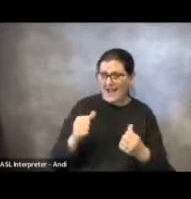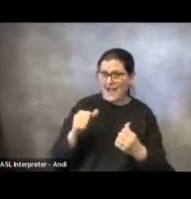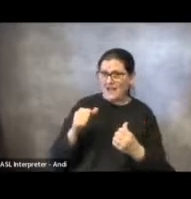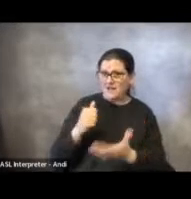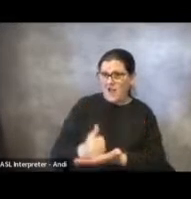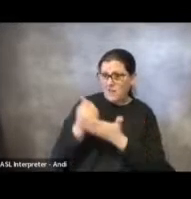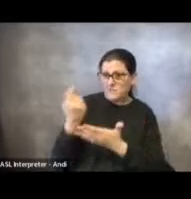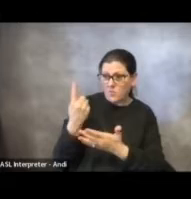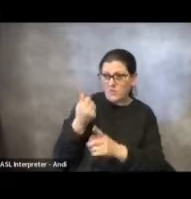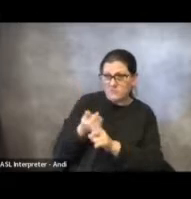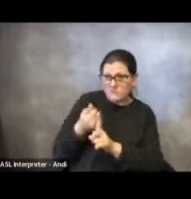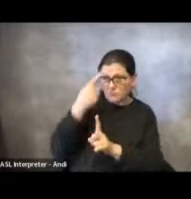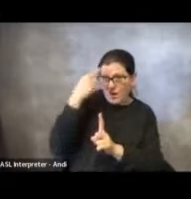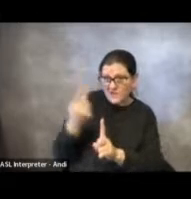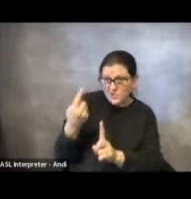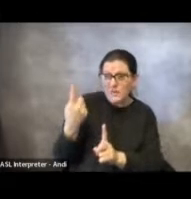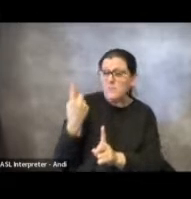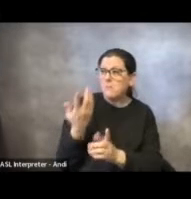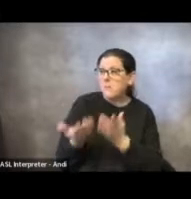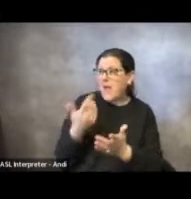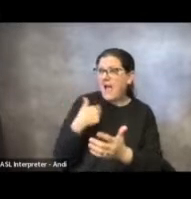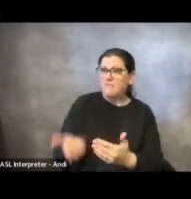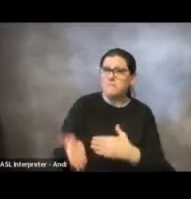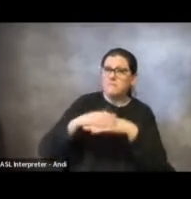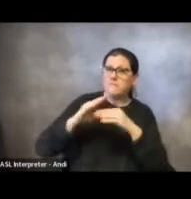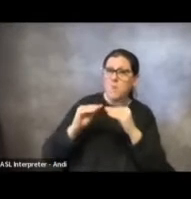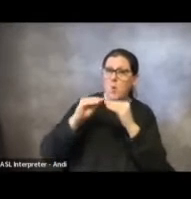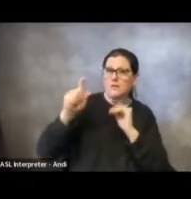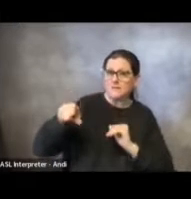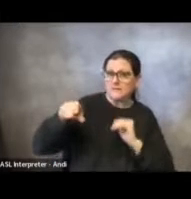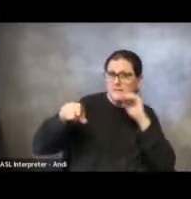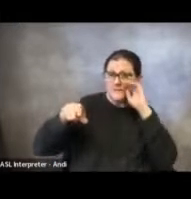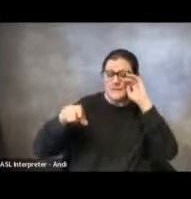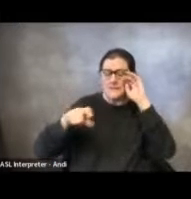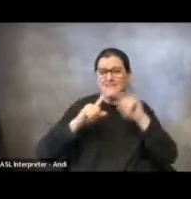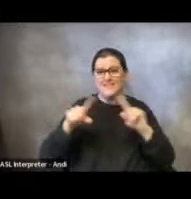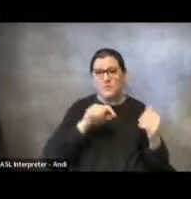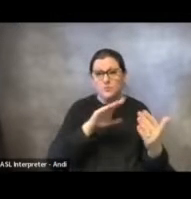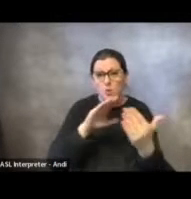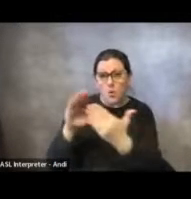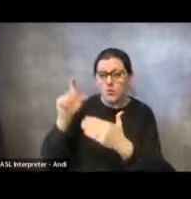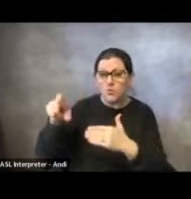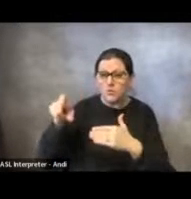with a brain injury, that there might be additional needs, and, you know, modalities that might be needed for that individual,